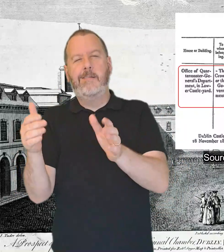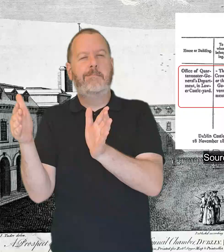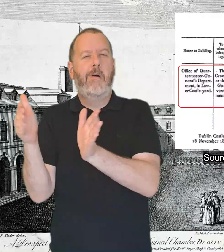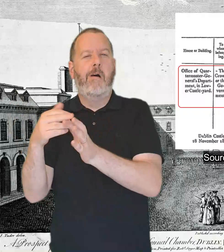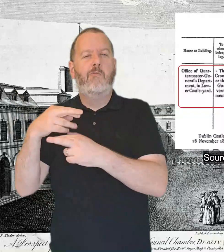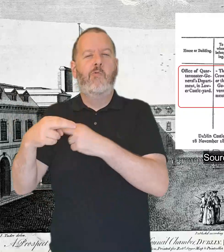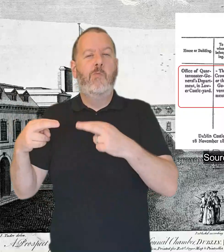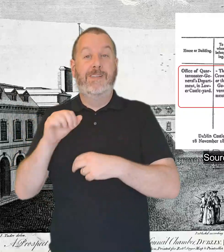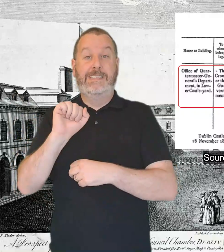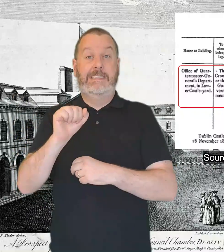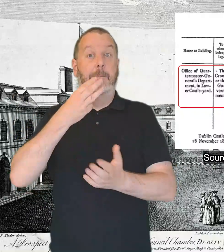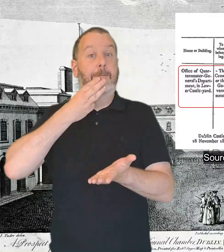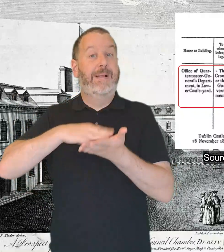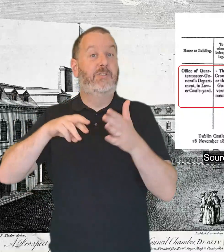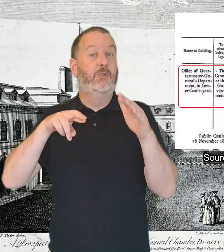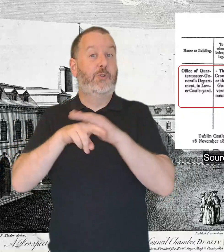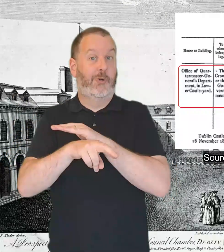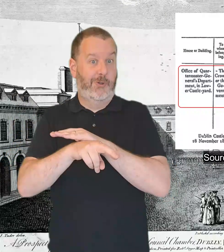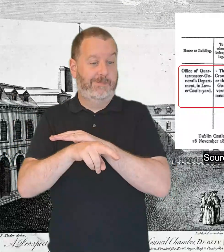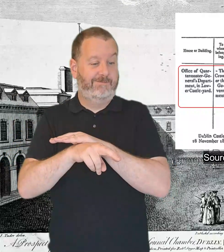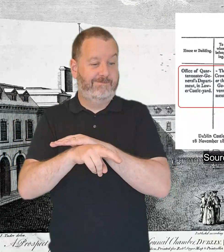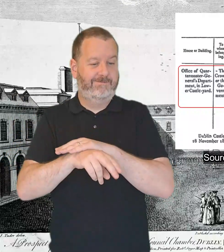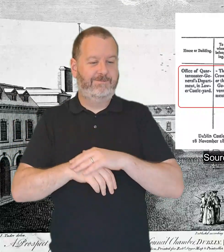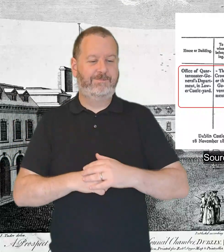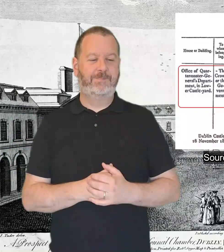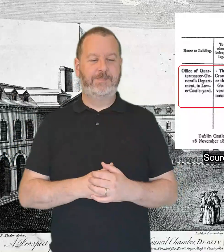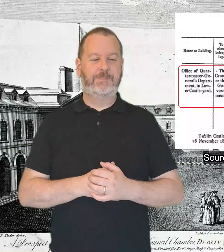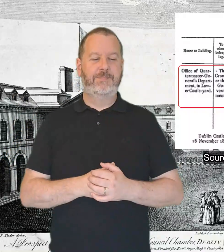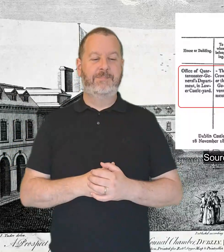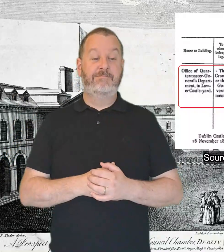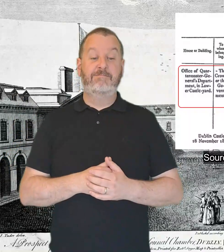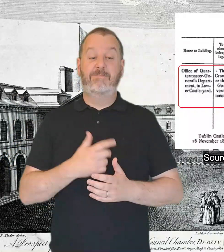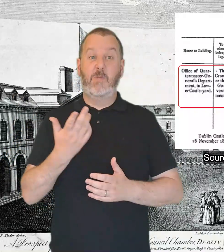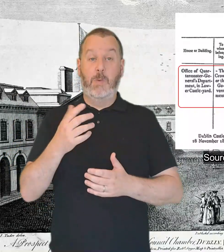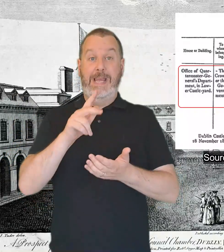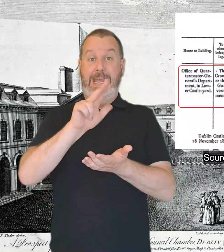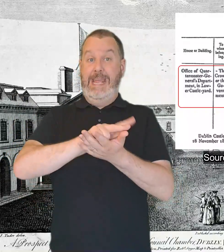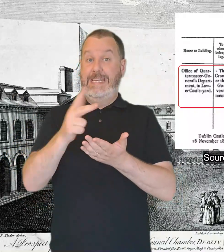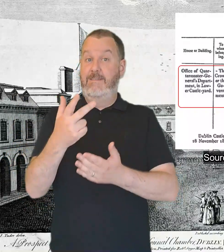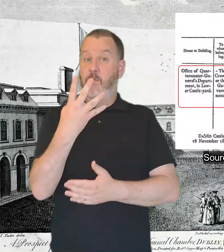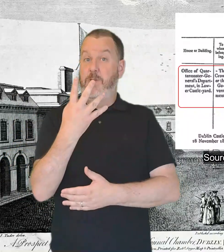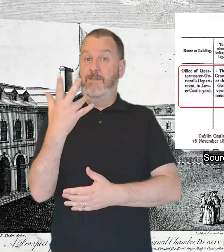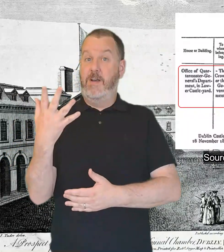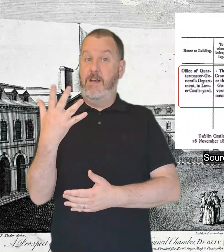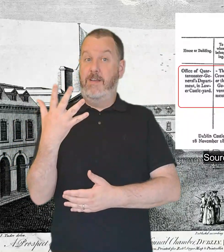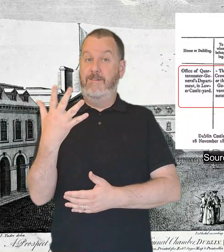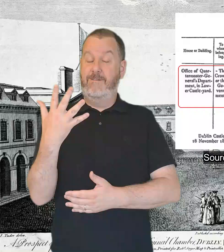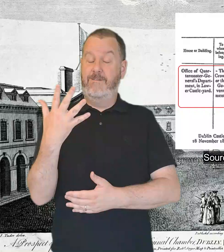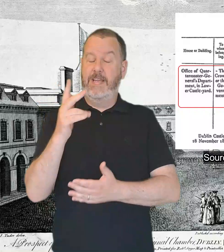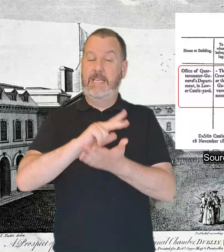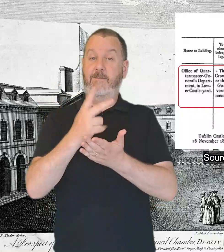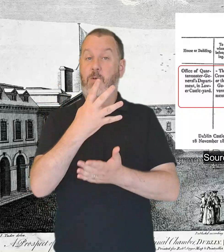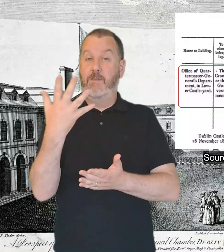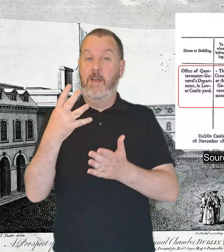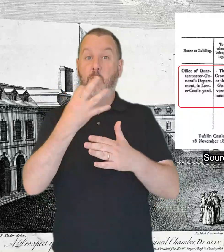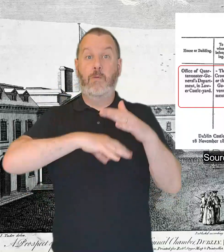His assistant, a messenger, had another room there.